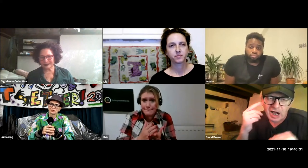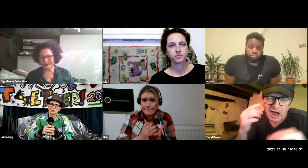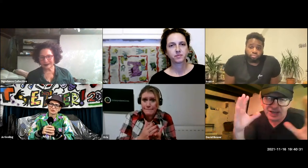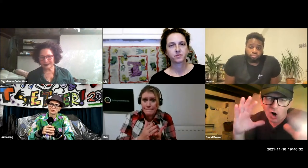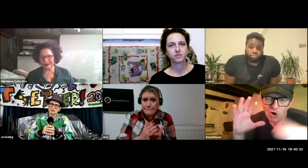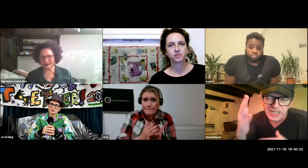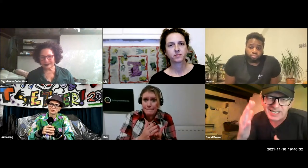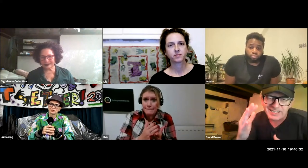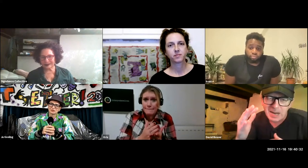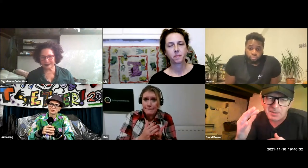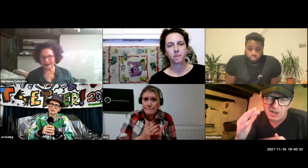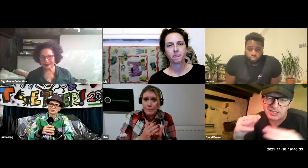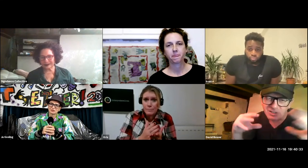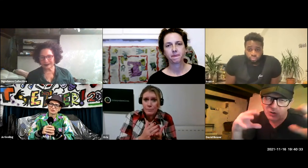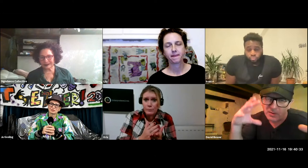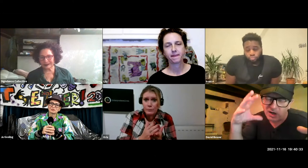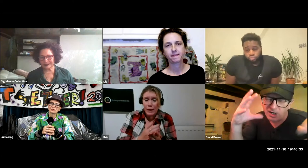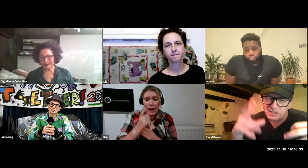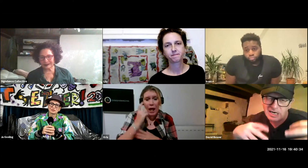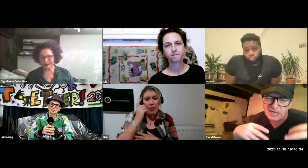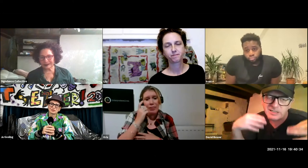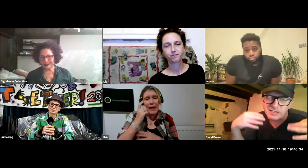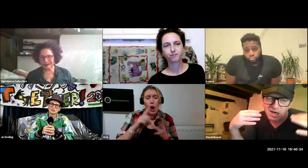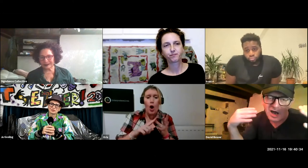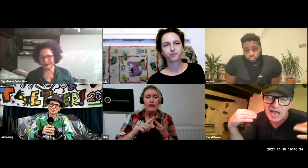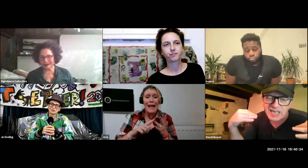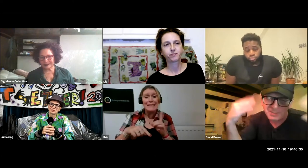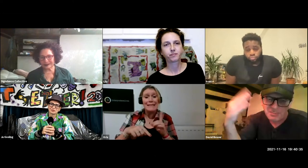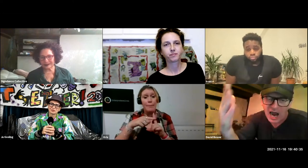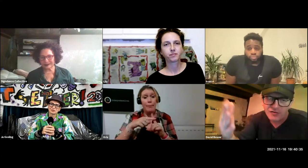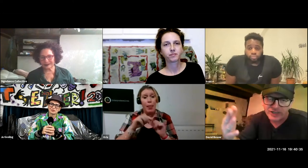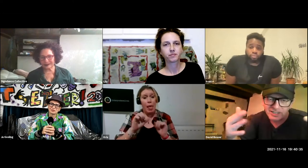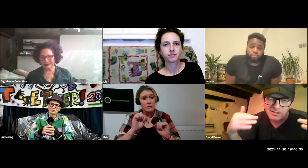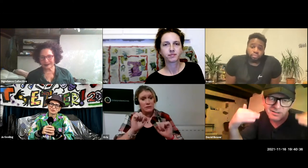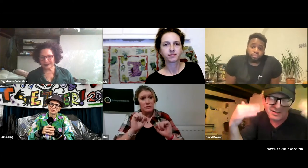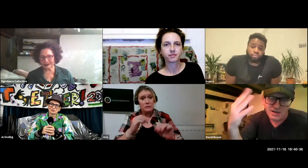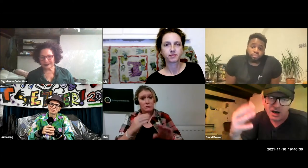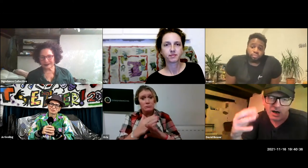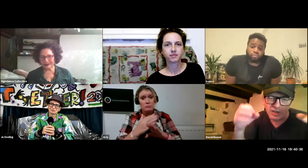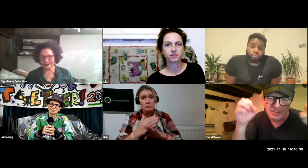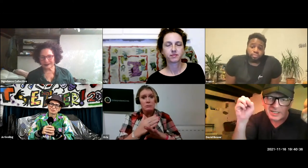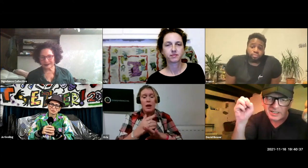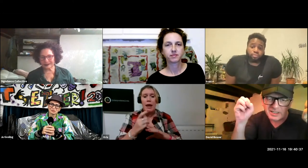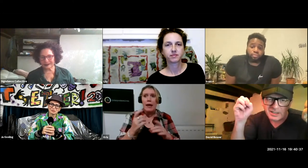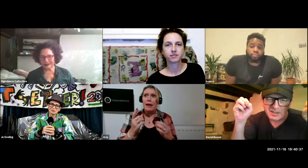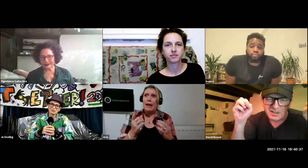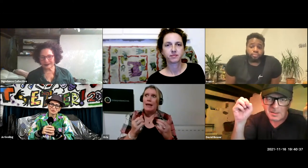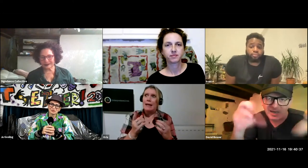Dance Collectives. There a mailing list? If people go to our website,